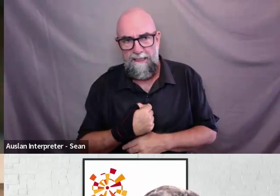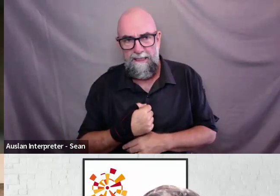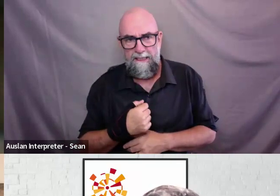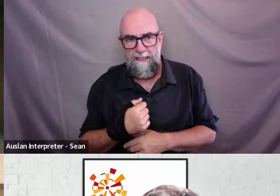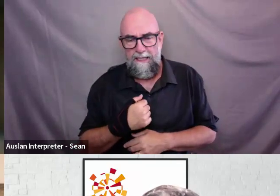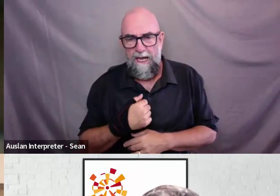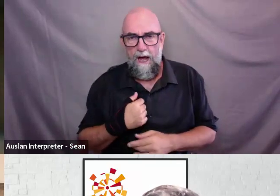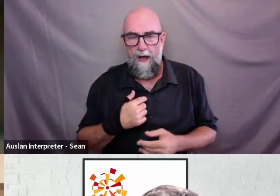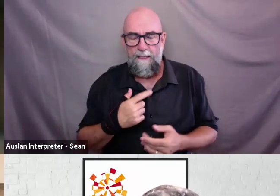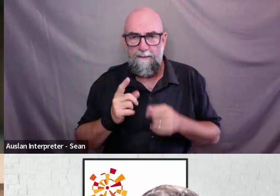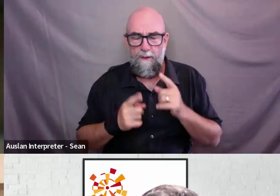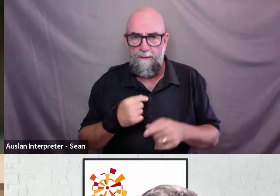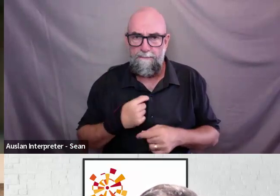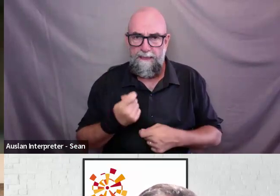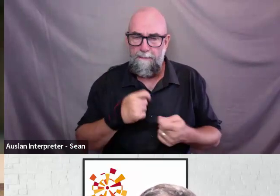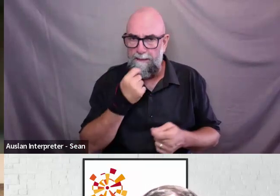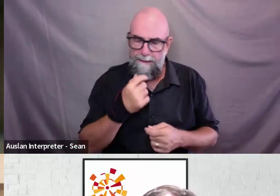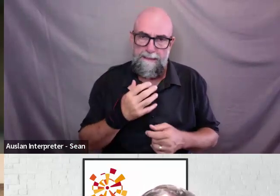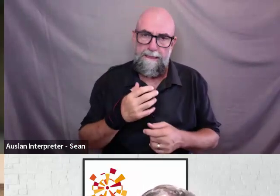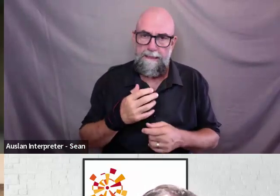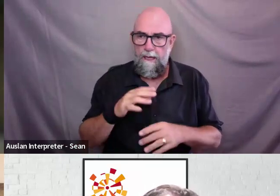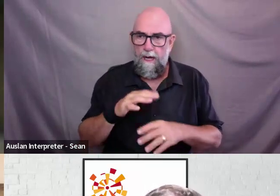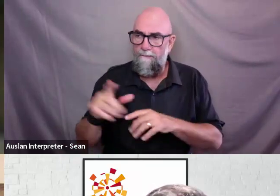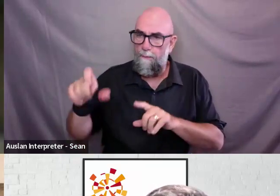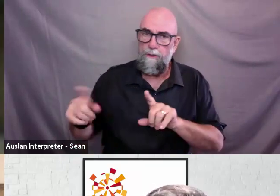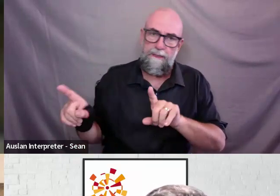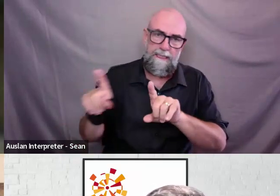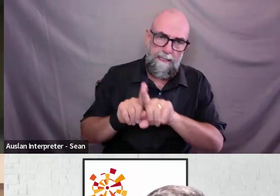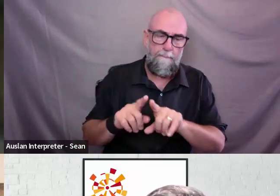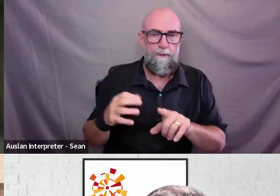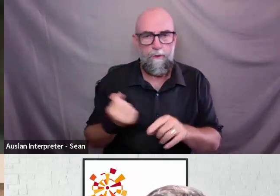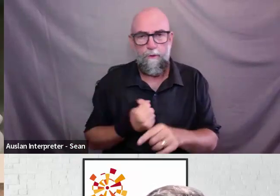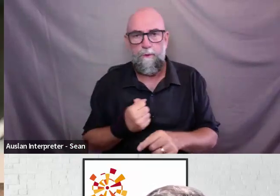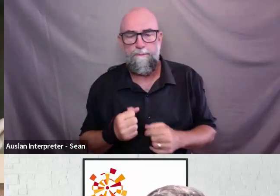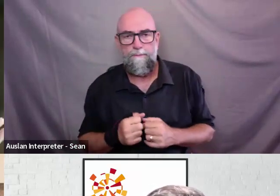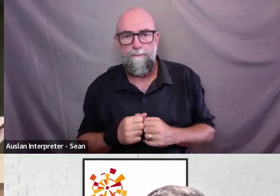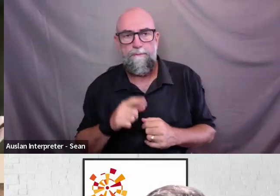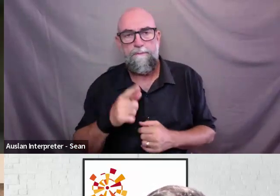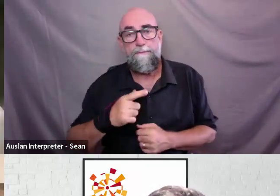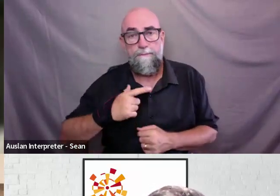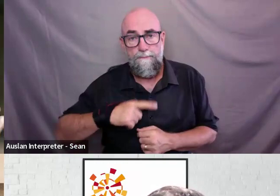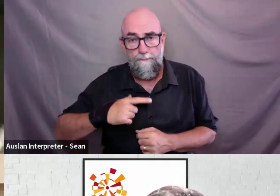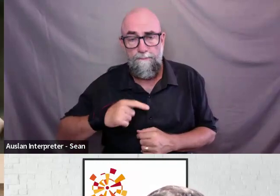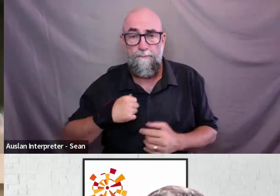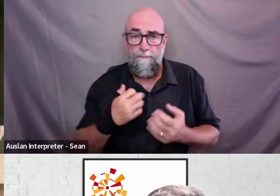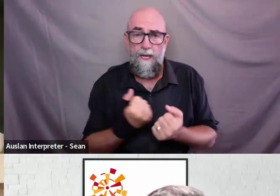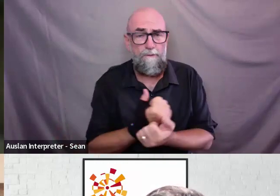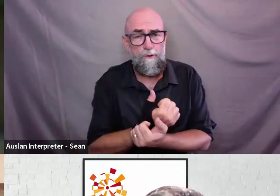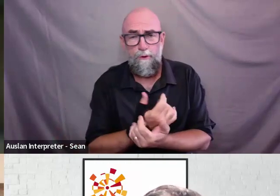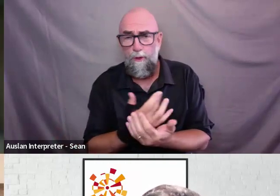things is, because there are so many big disasters going on people finding it too overwhelming, then that in itself can cause a